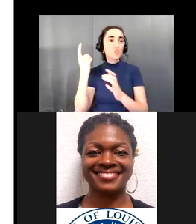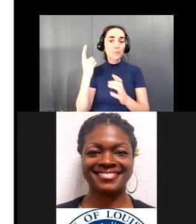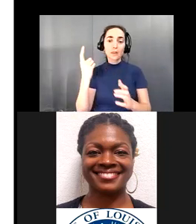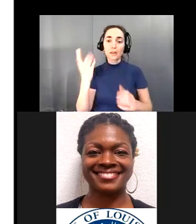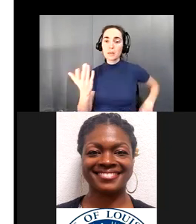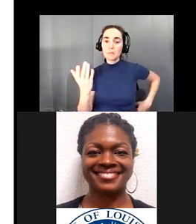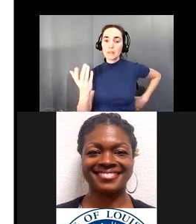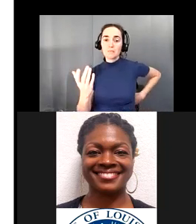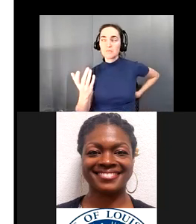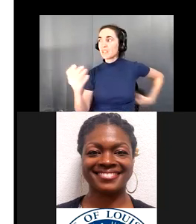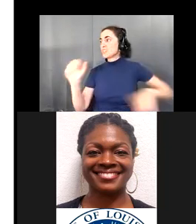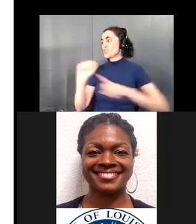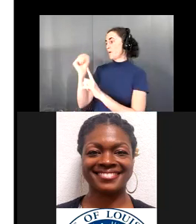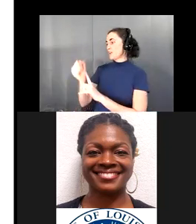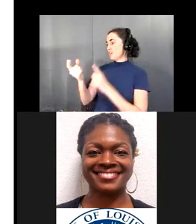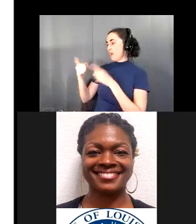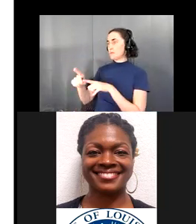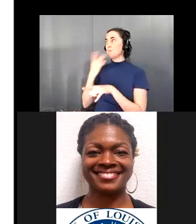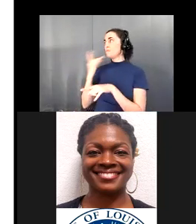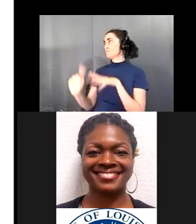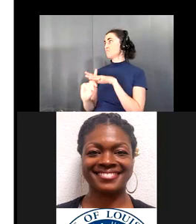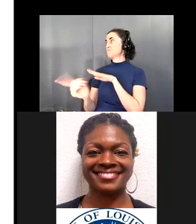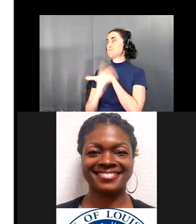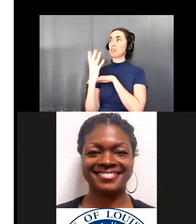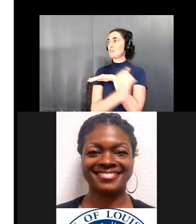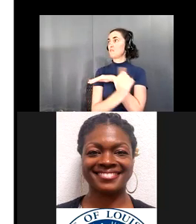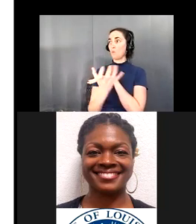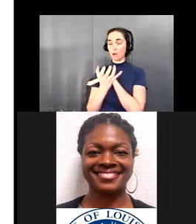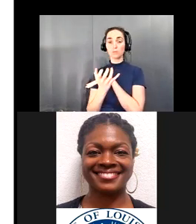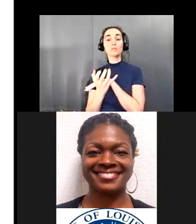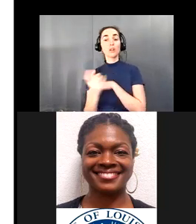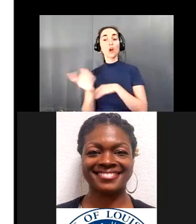from a situation I know studies have shown 16:14:44 that wandering will often take place